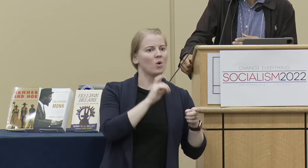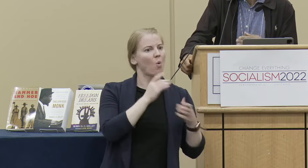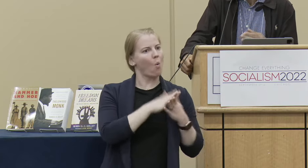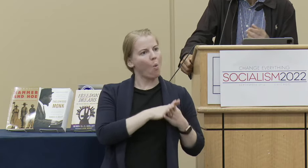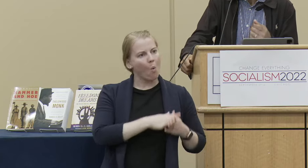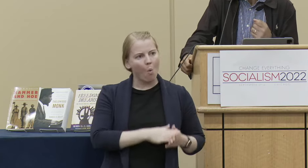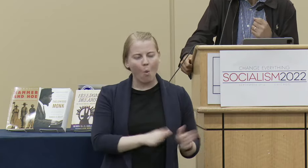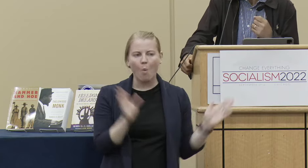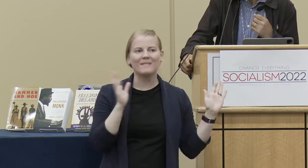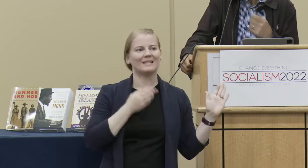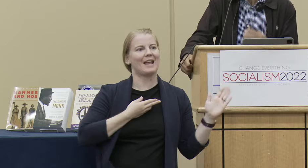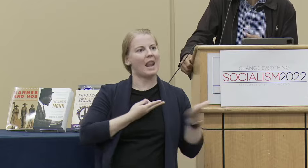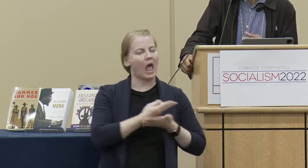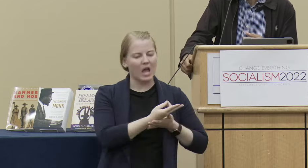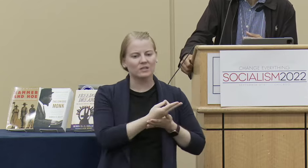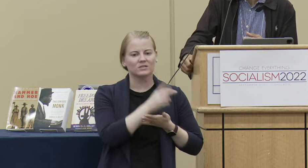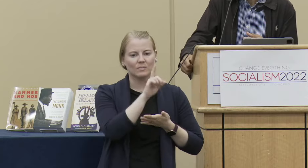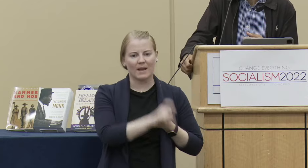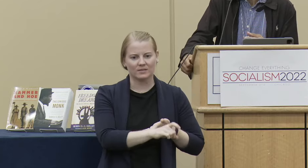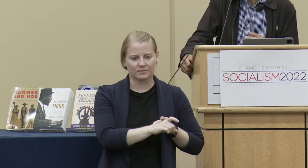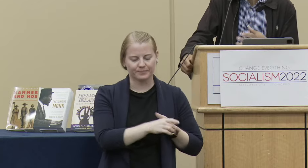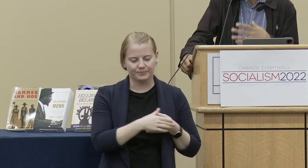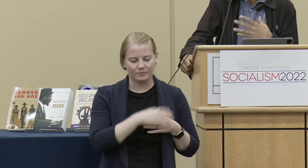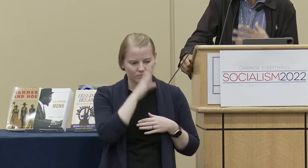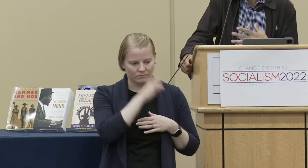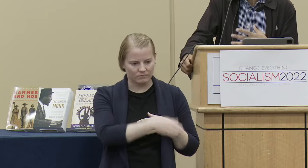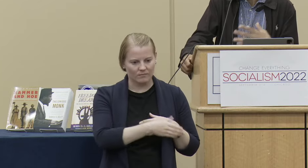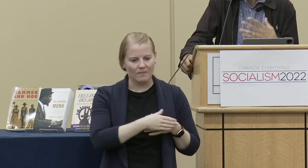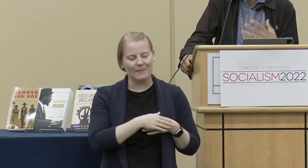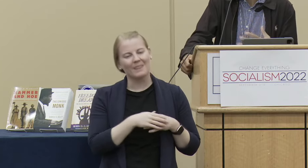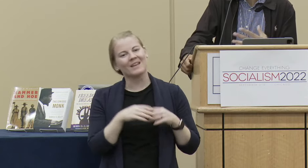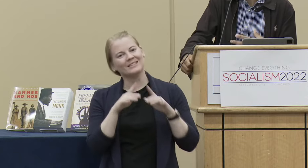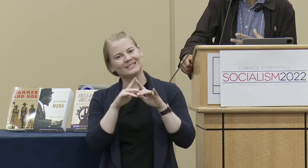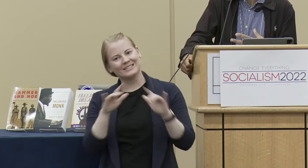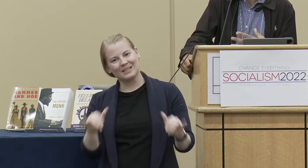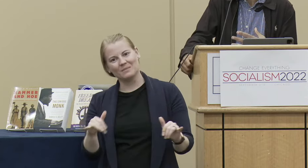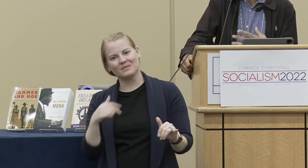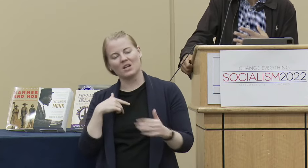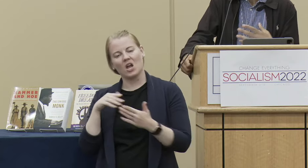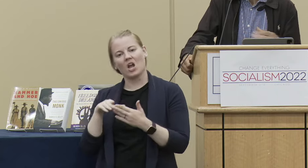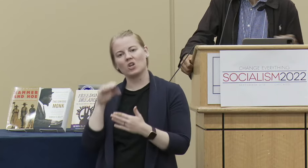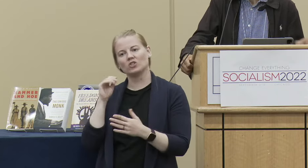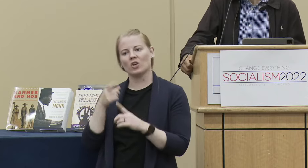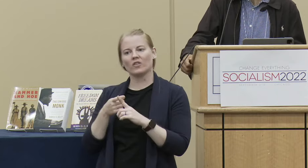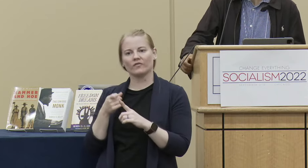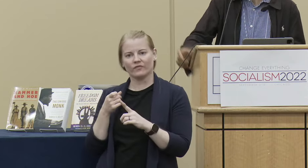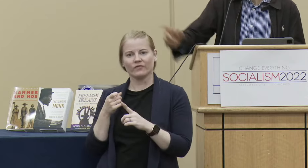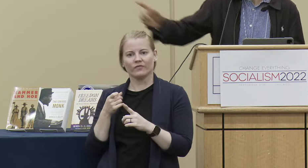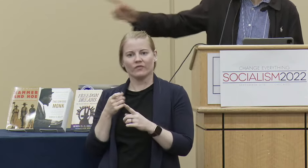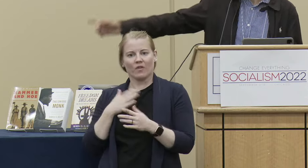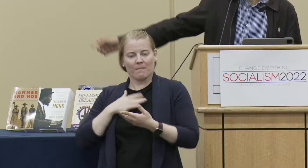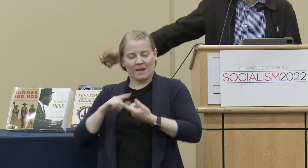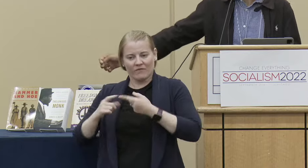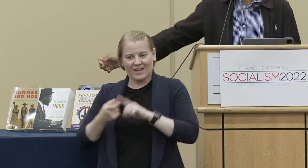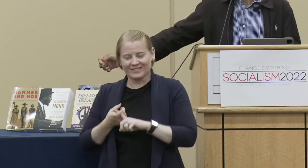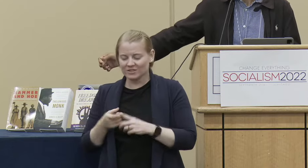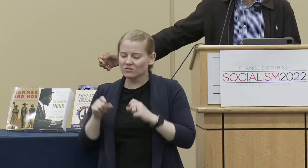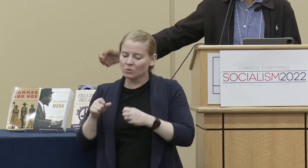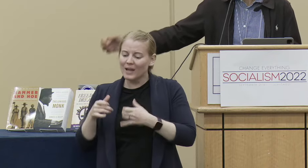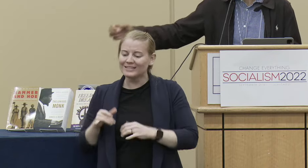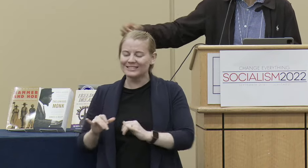regimes openly , honestly, forthrightly.